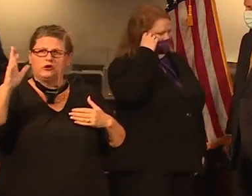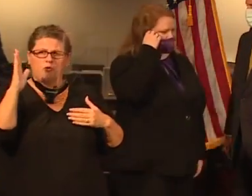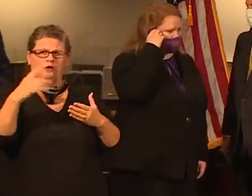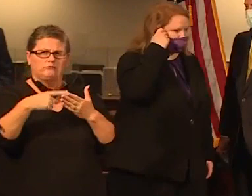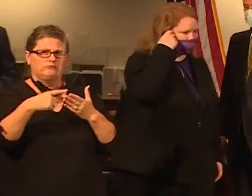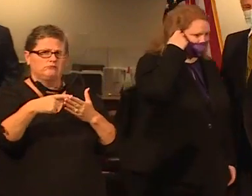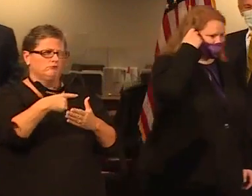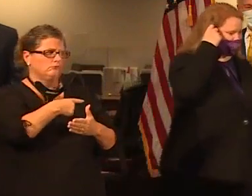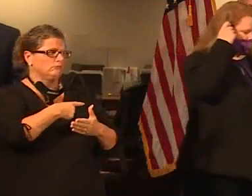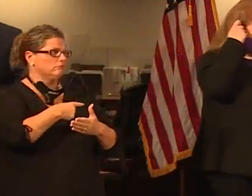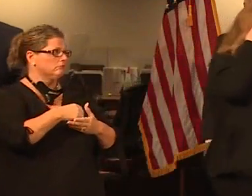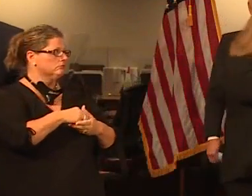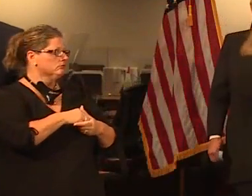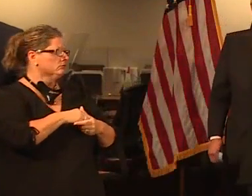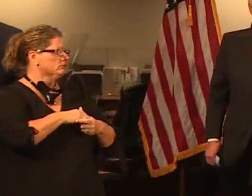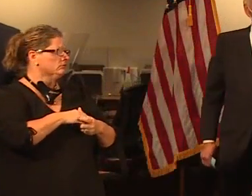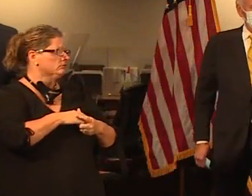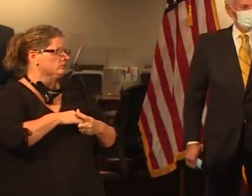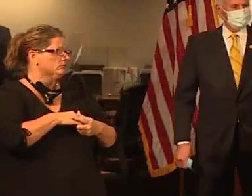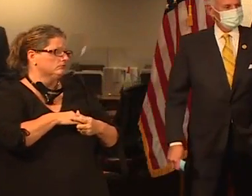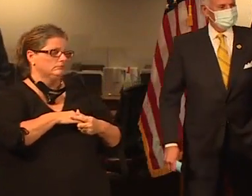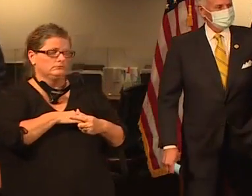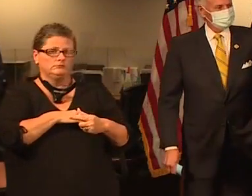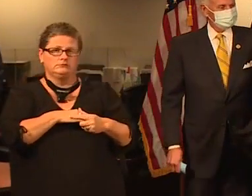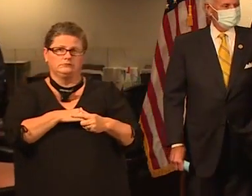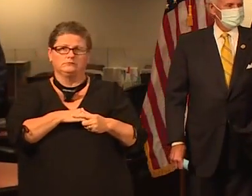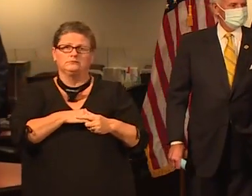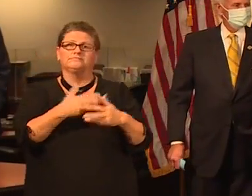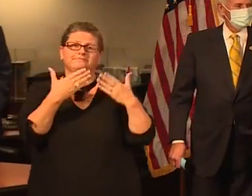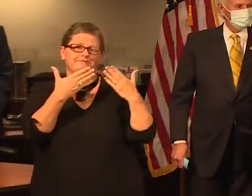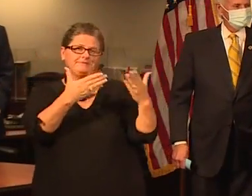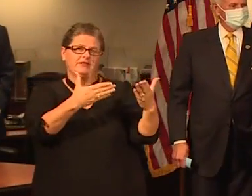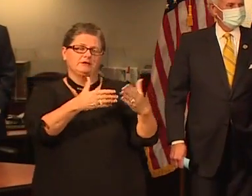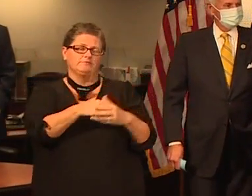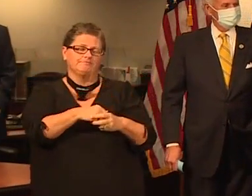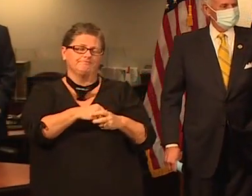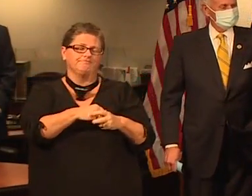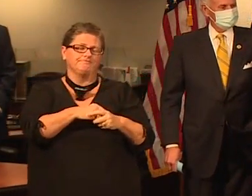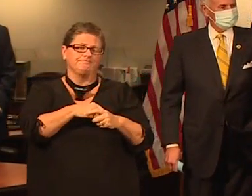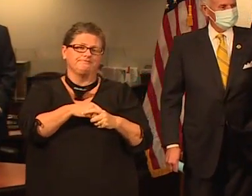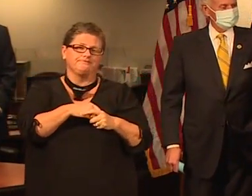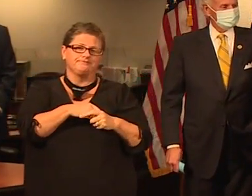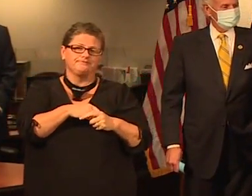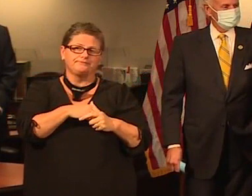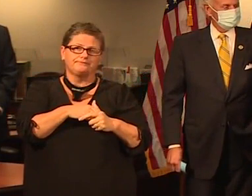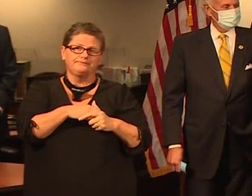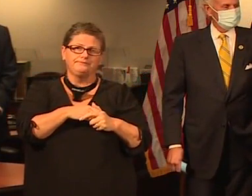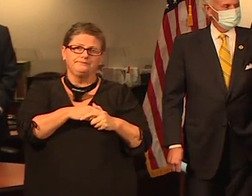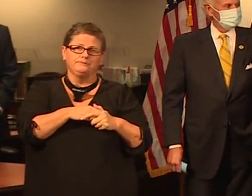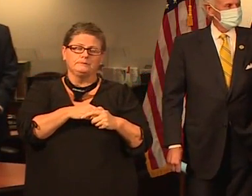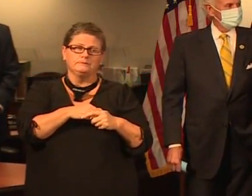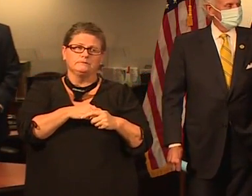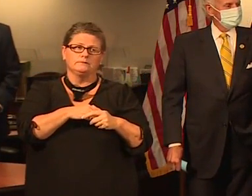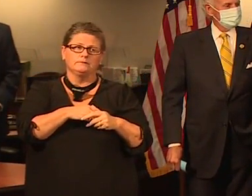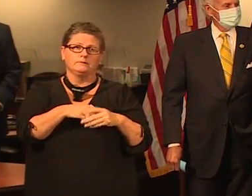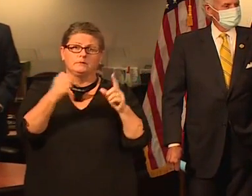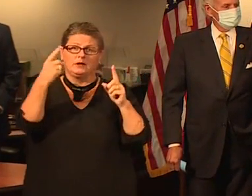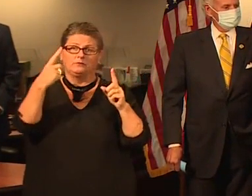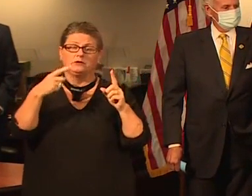WELL, I TELL YOU WHAT, I WILL LET DR. TRACKSLE SPEAK TO THE DEATH CERTIFICATE ISSUES.